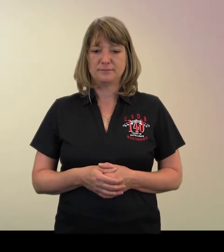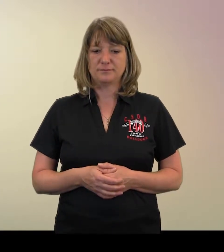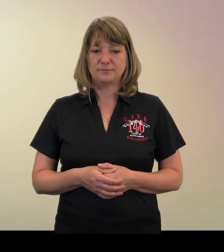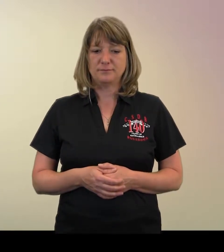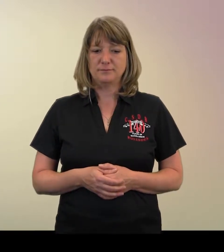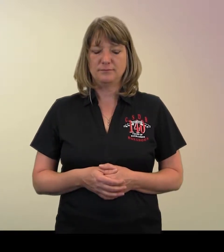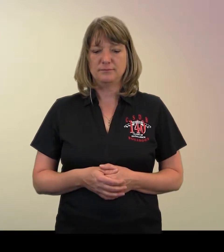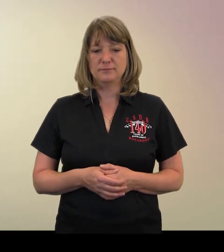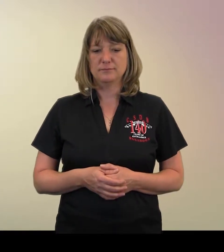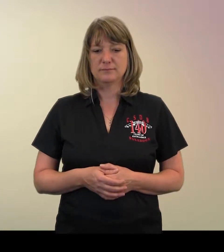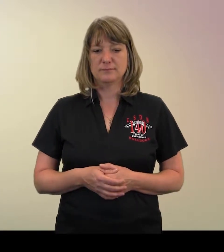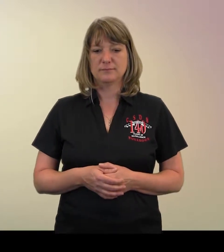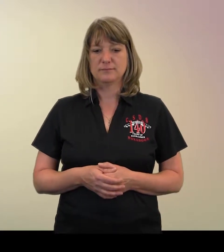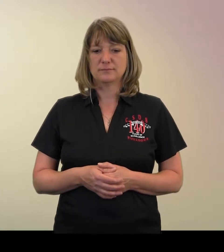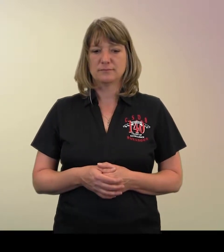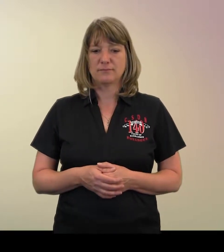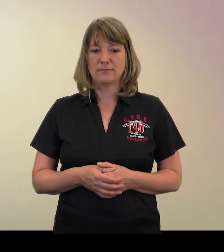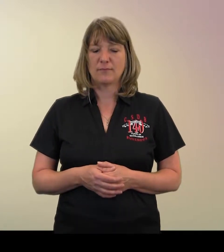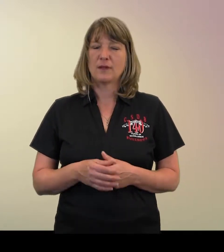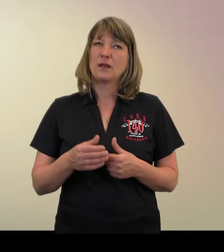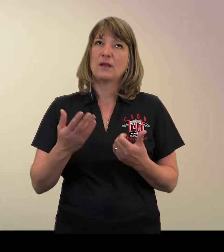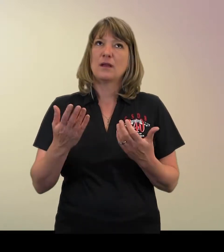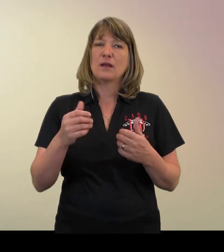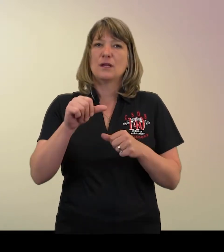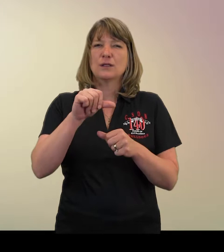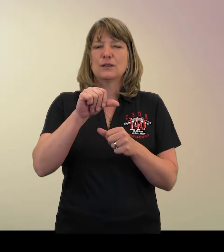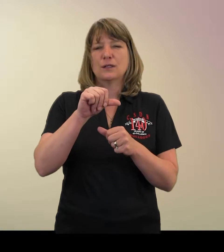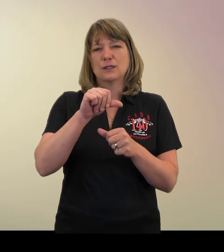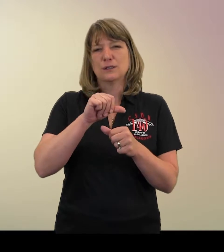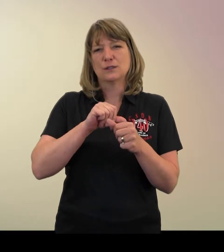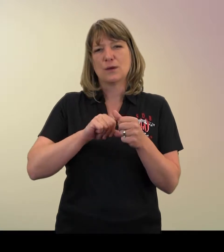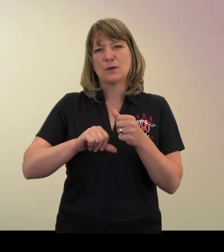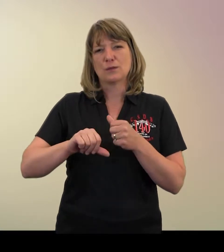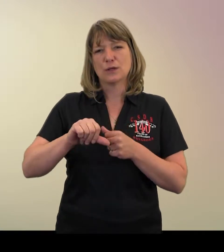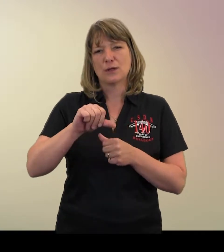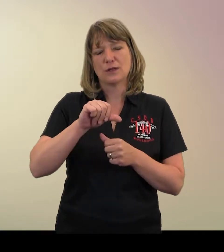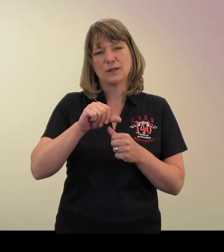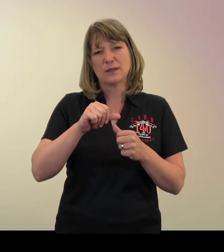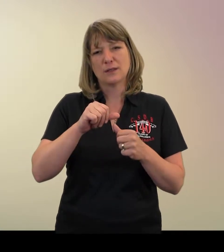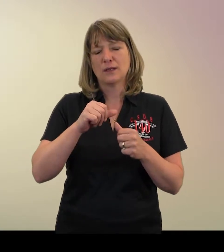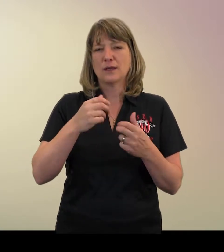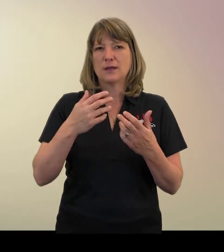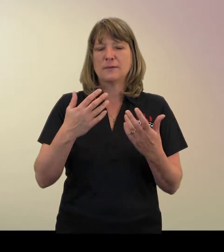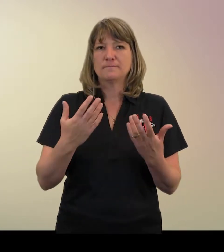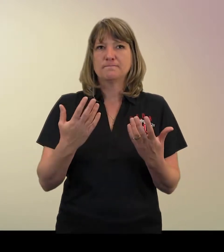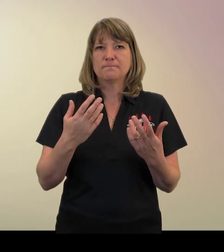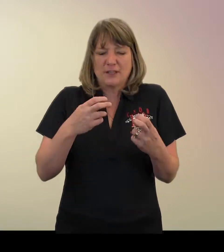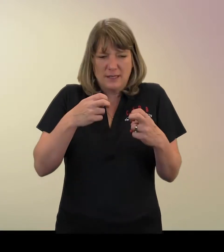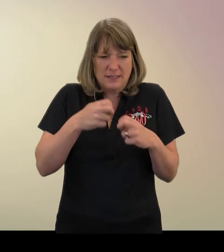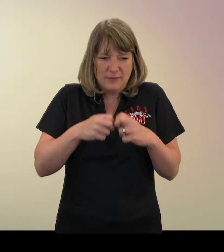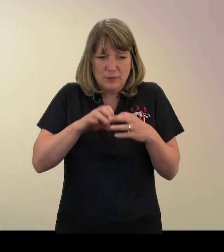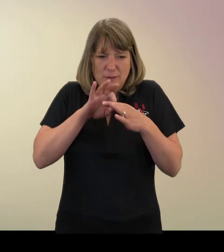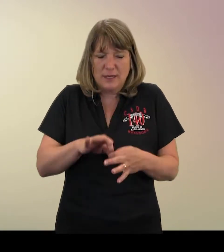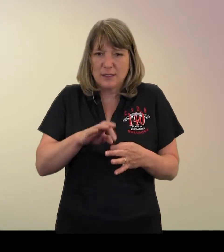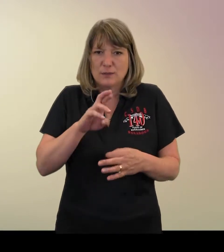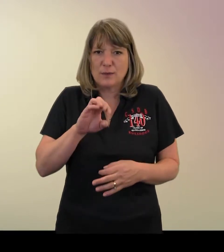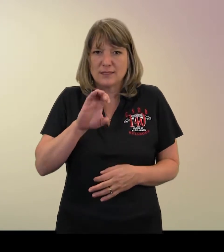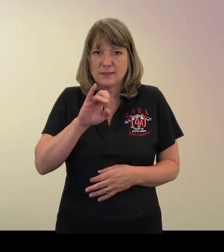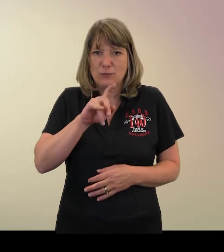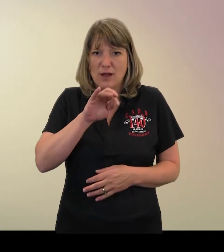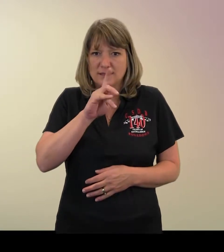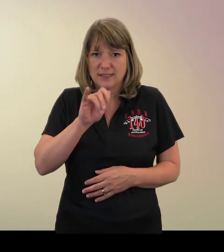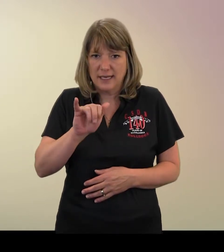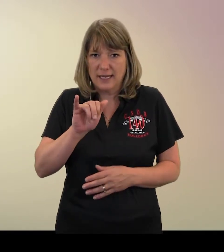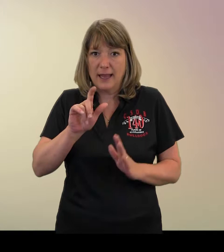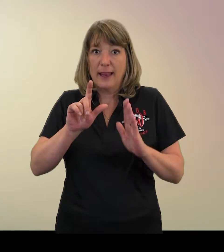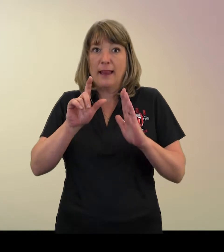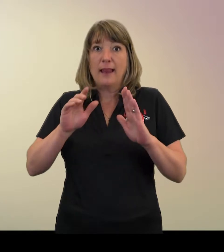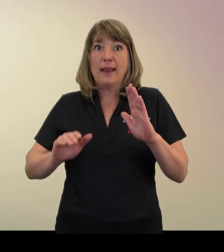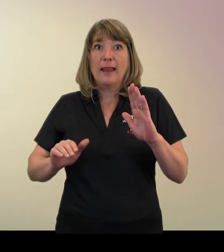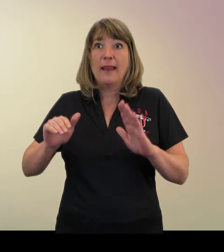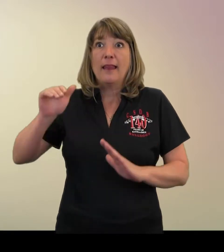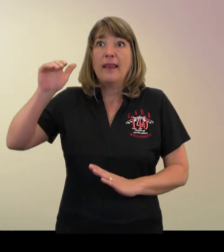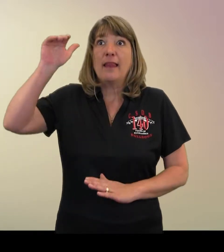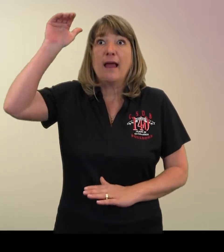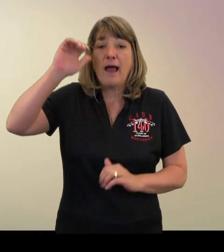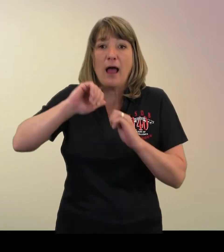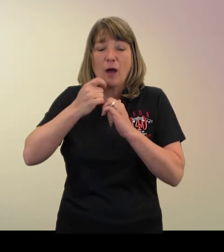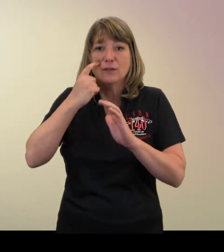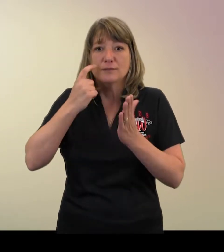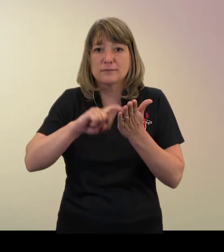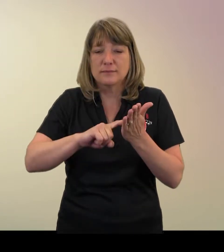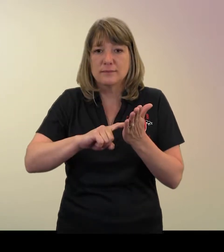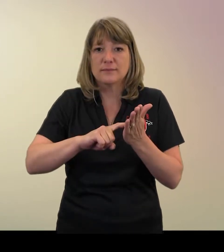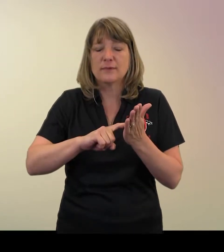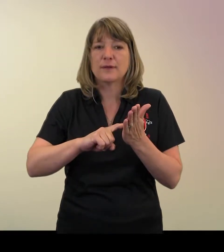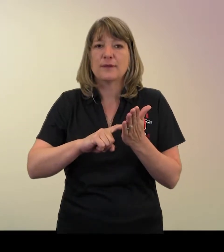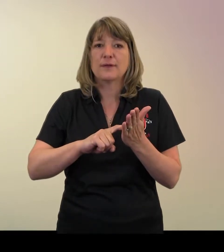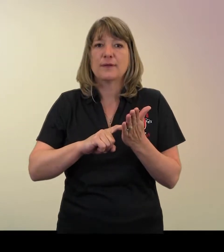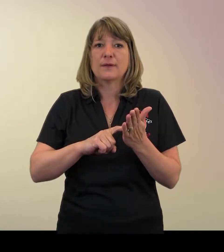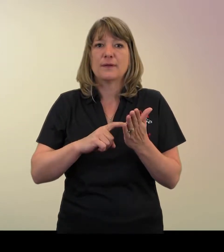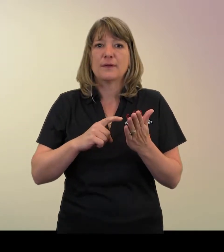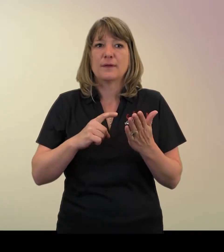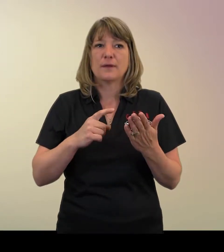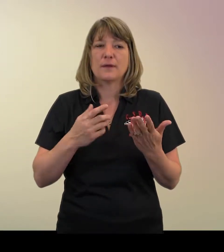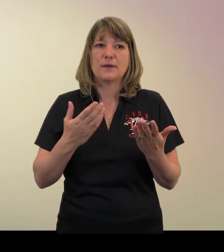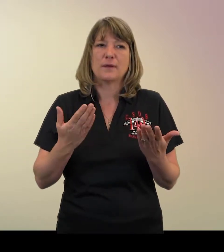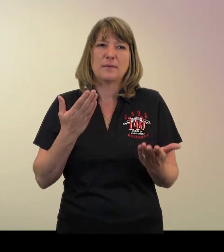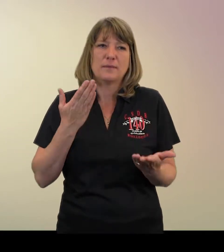Some of the ways that these difficulties with reciprocity might appear later on in development might be